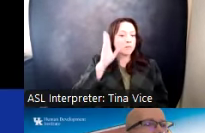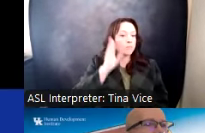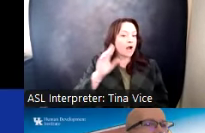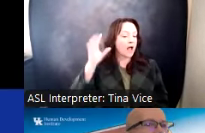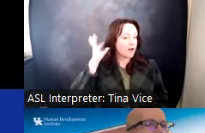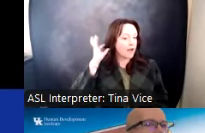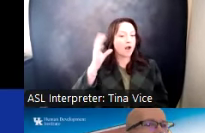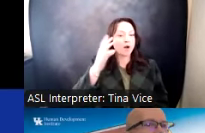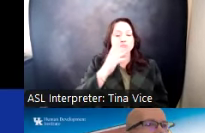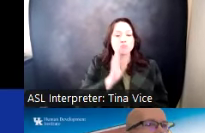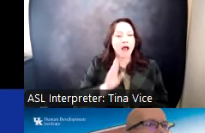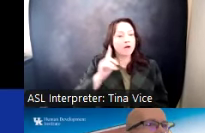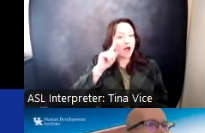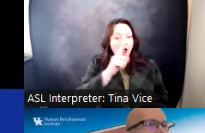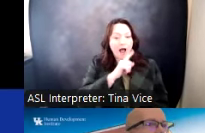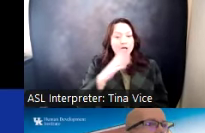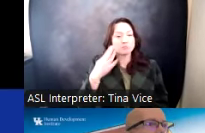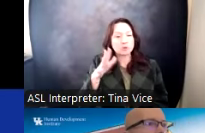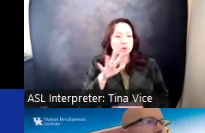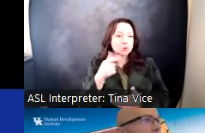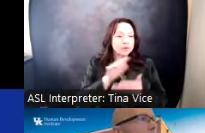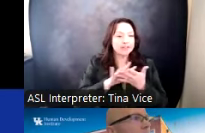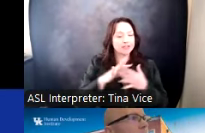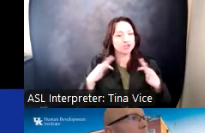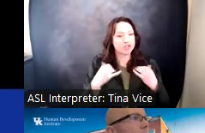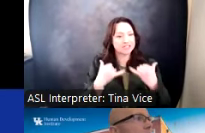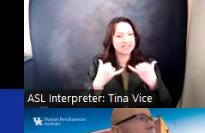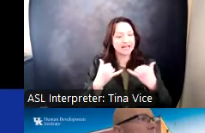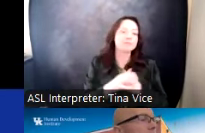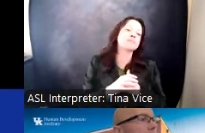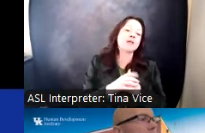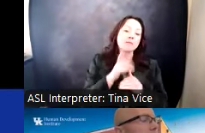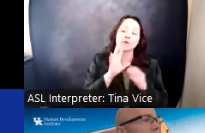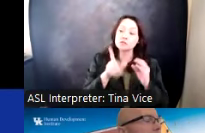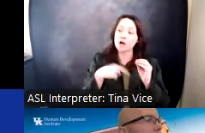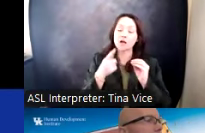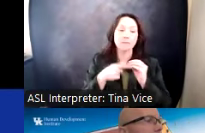a bluish green shirt today. Um I'm going to talk about physical activity and down